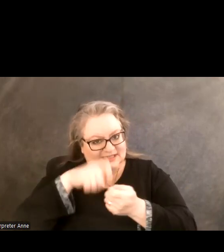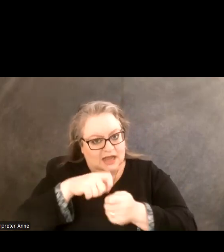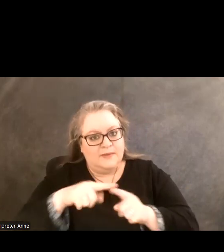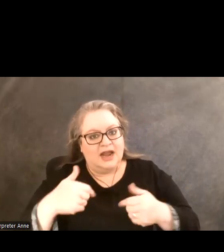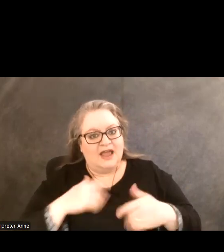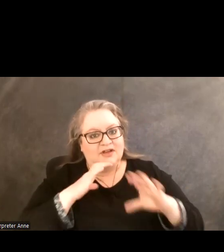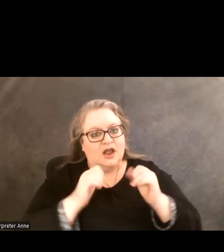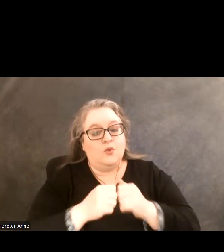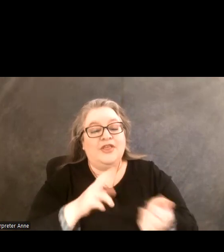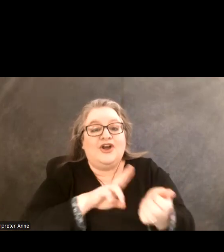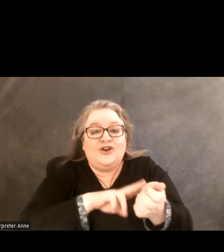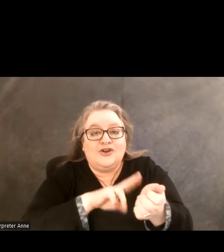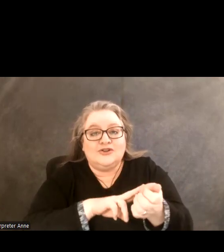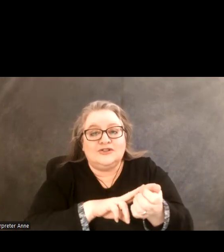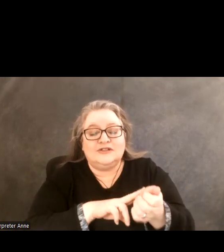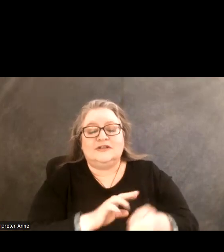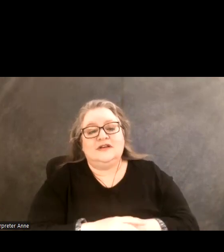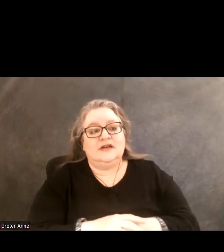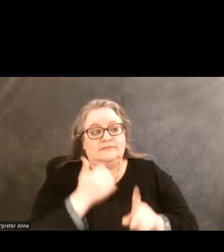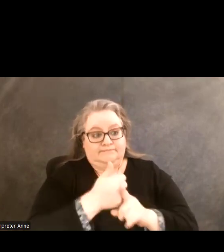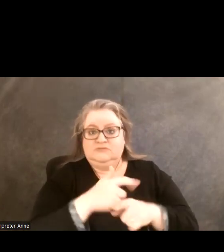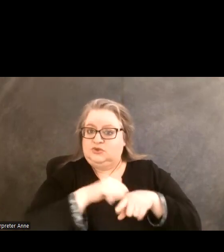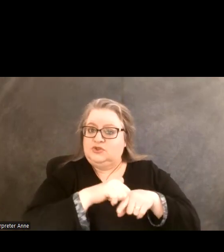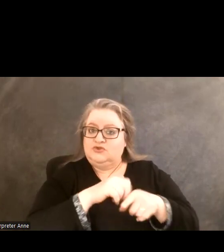with a nurse who was a trained nurse, and had been doing a